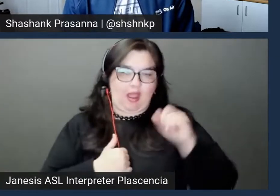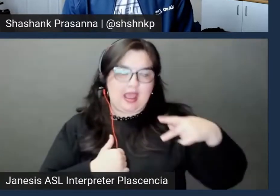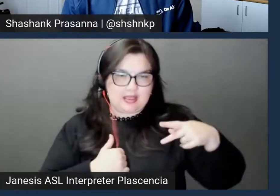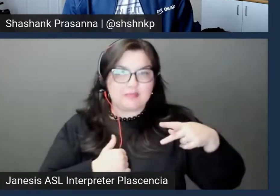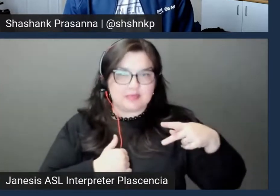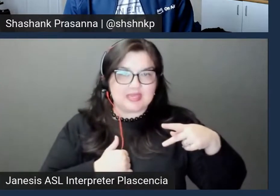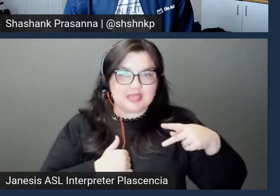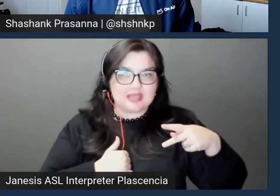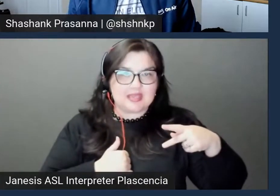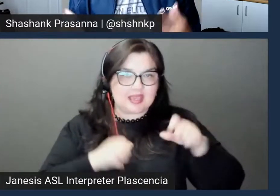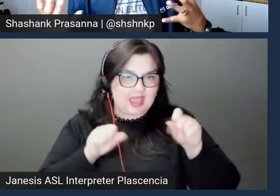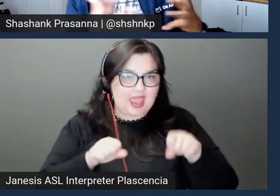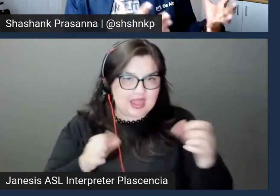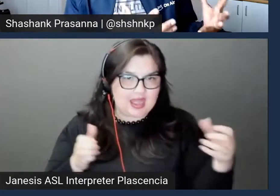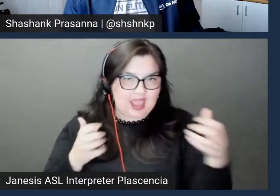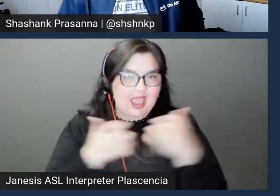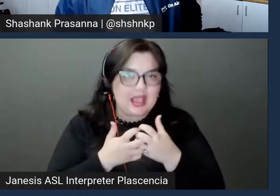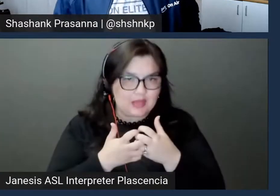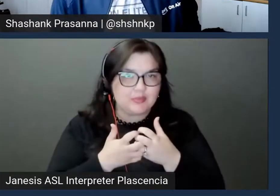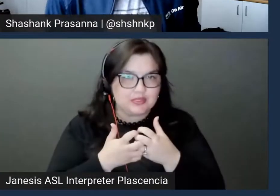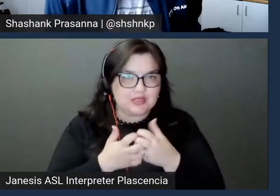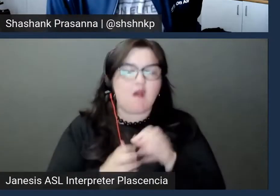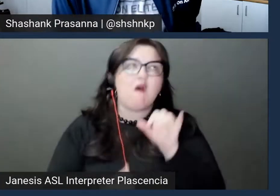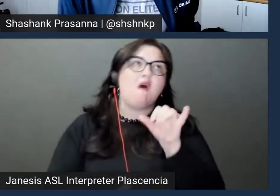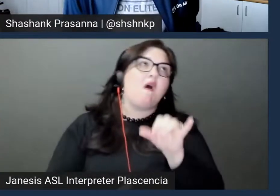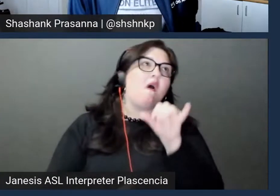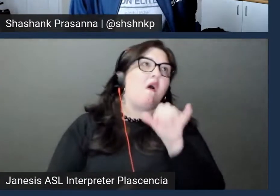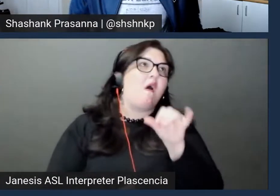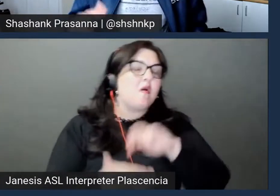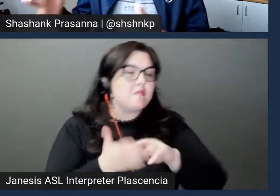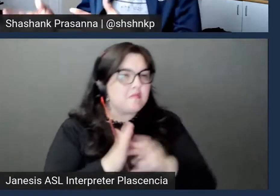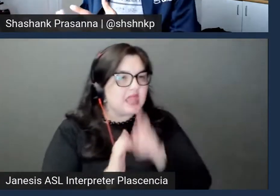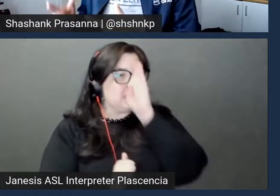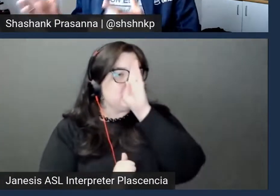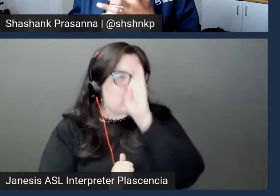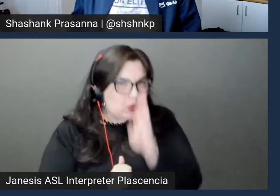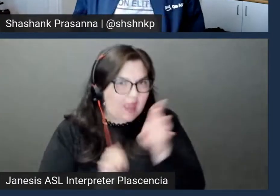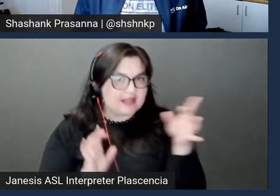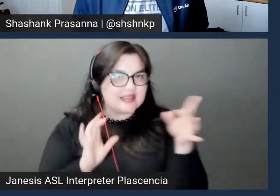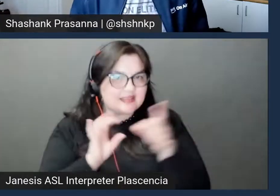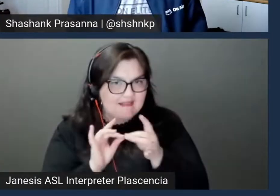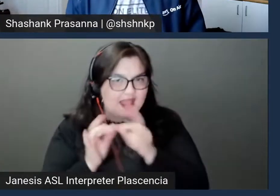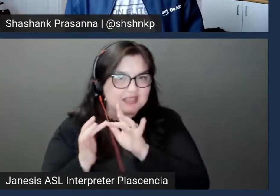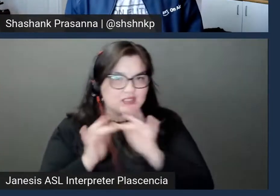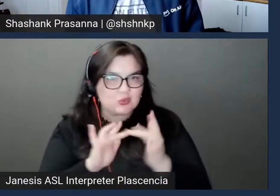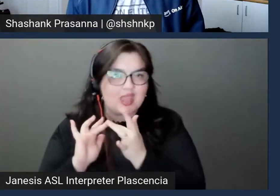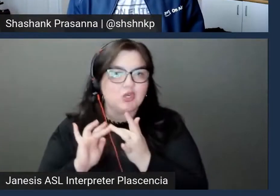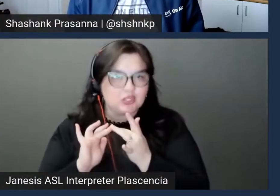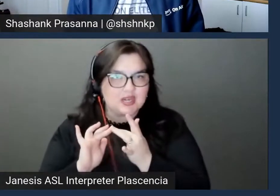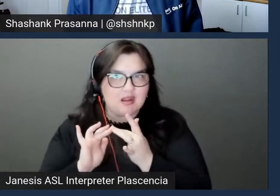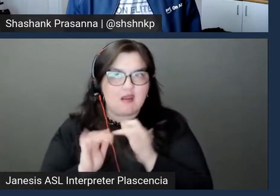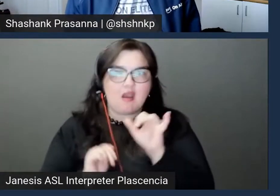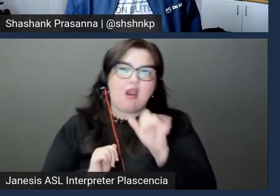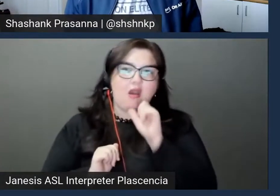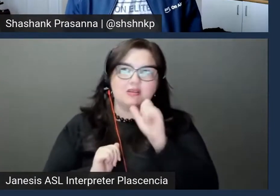Awesome, so directly connected to the internet versus having sort of an intermediate computer,